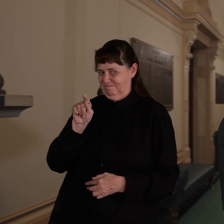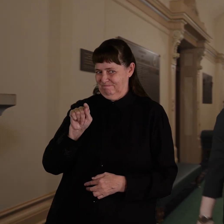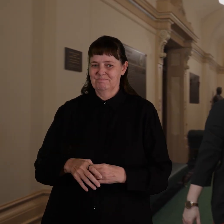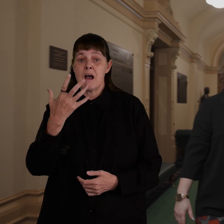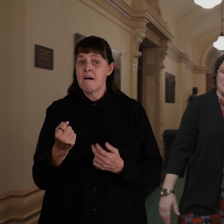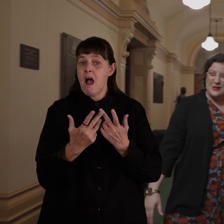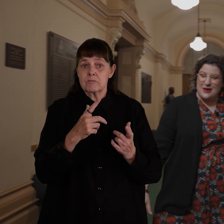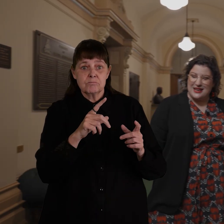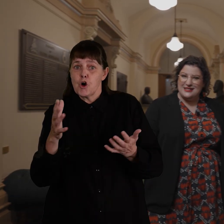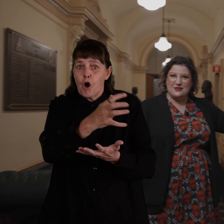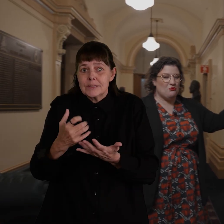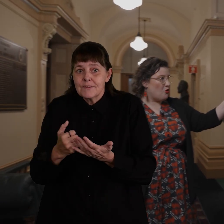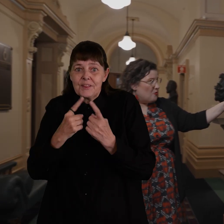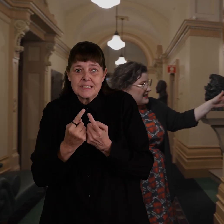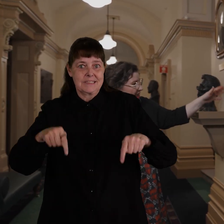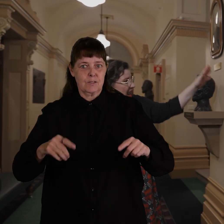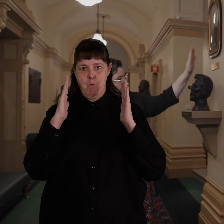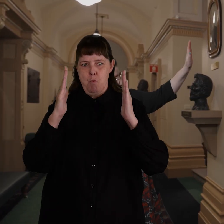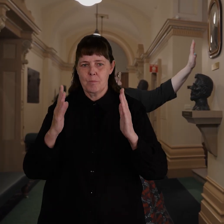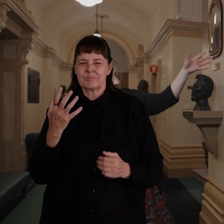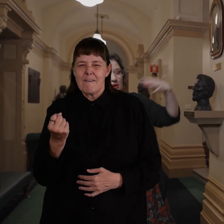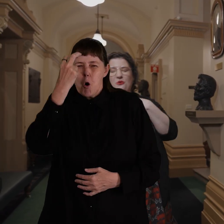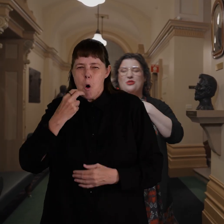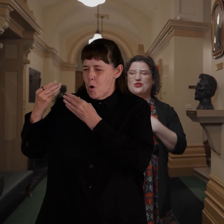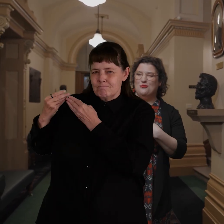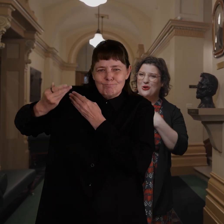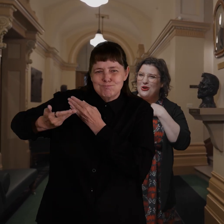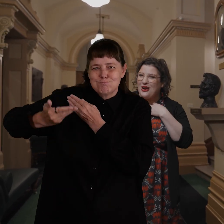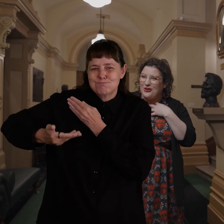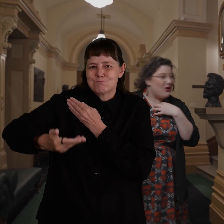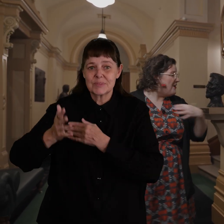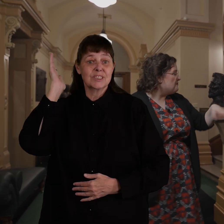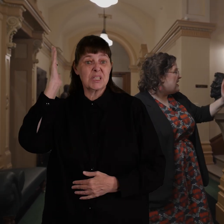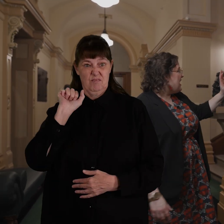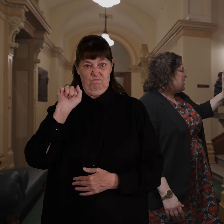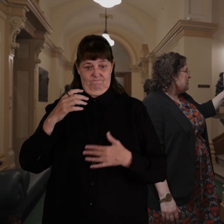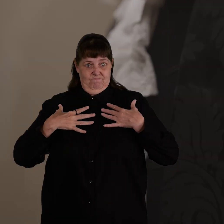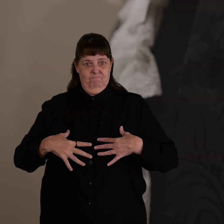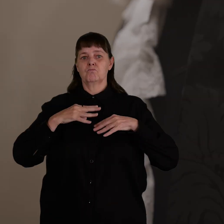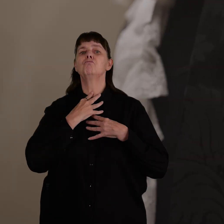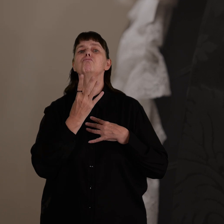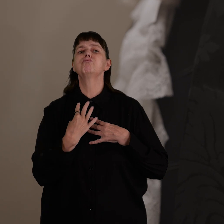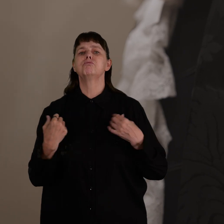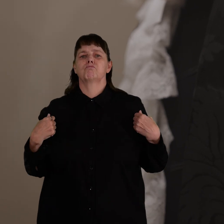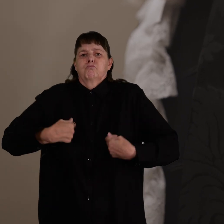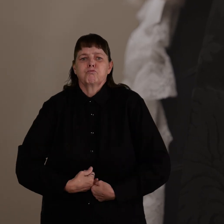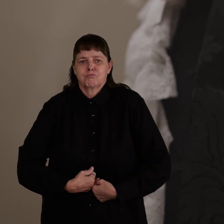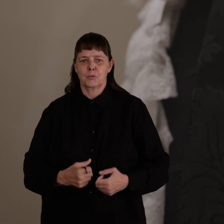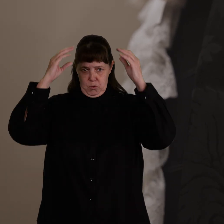of the traditional speakers robing and a wig with a jabot and collar. These are not worn day to day